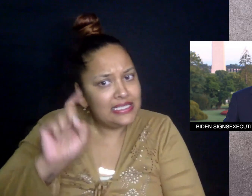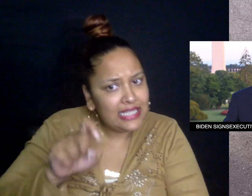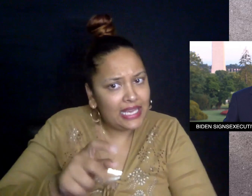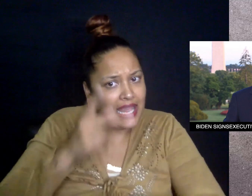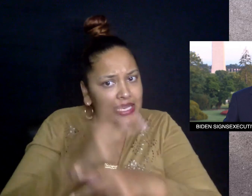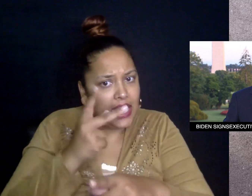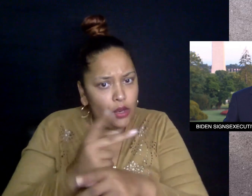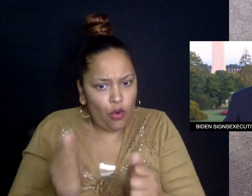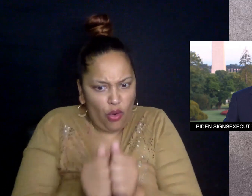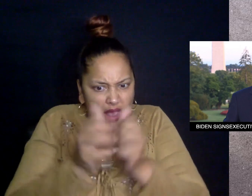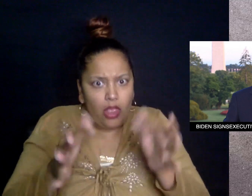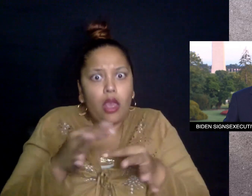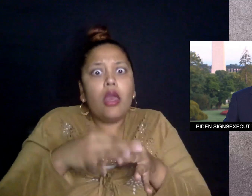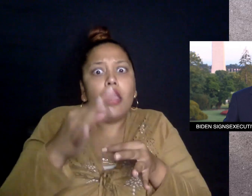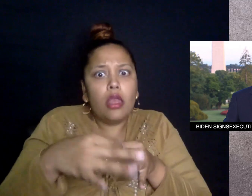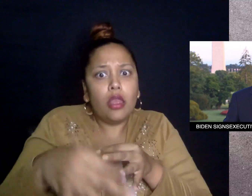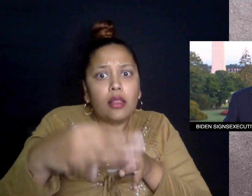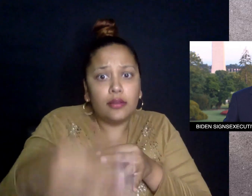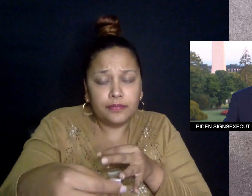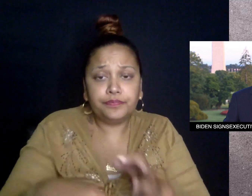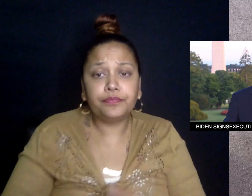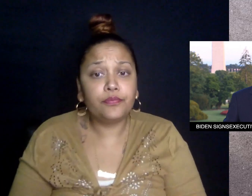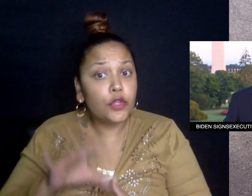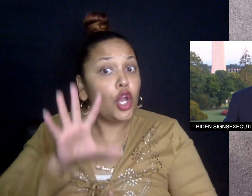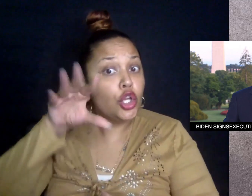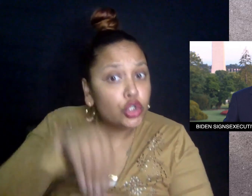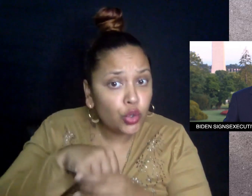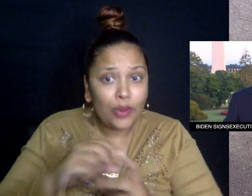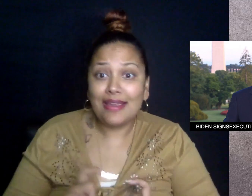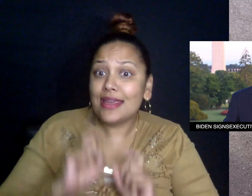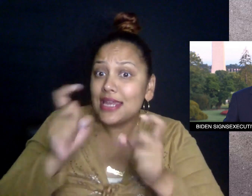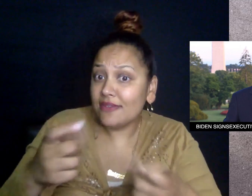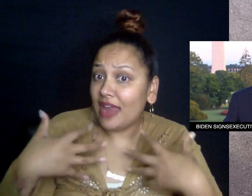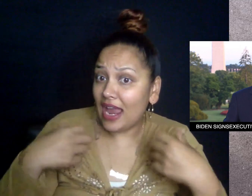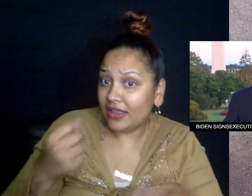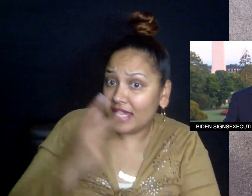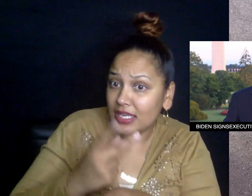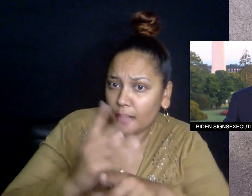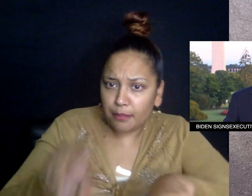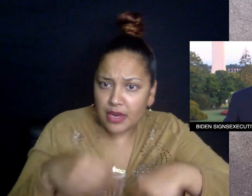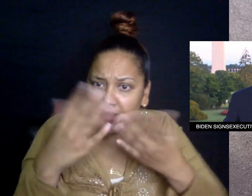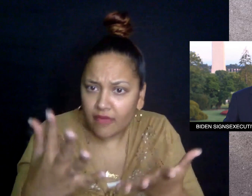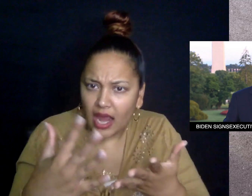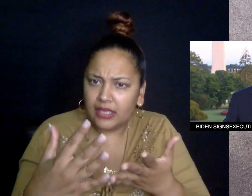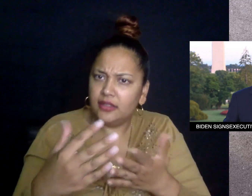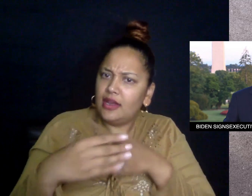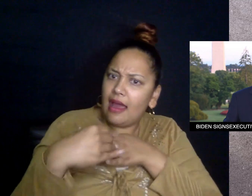the Health and Human Services department to consider all relevant actions to make sure